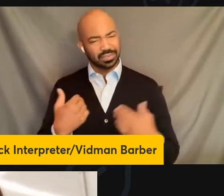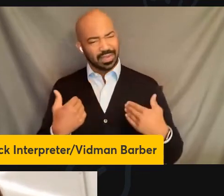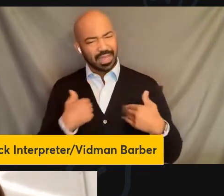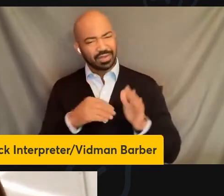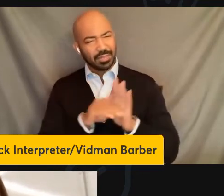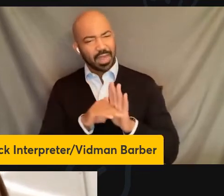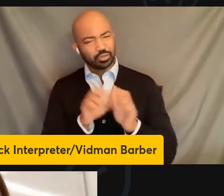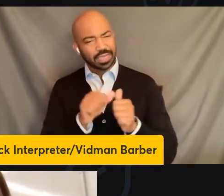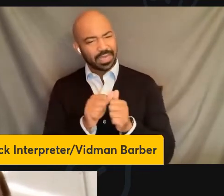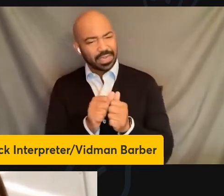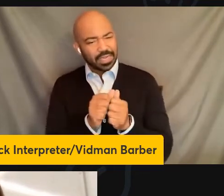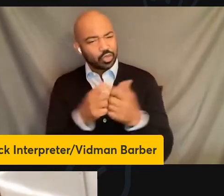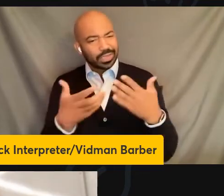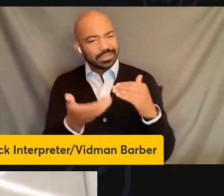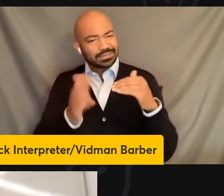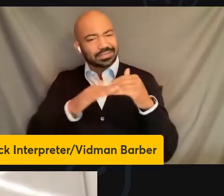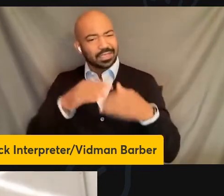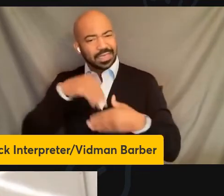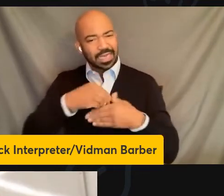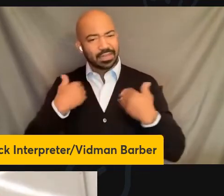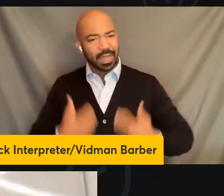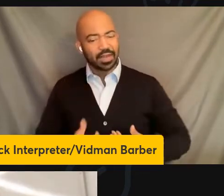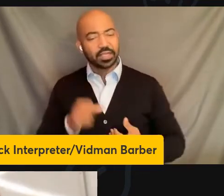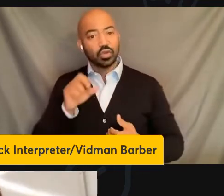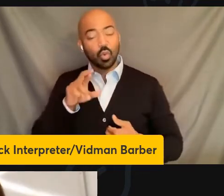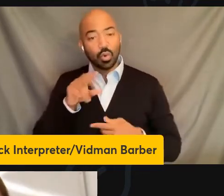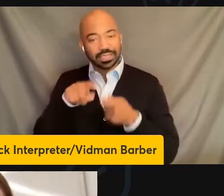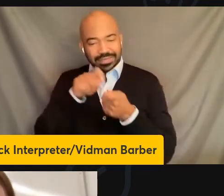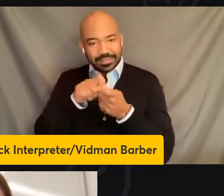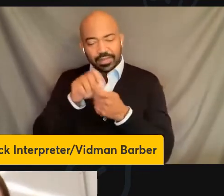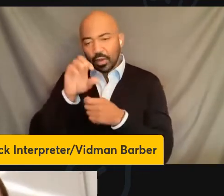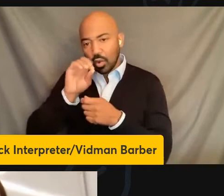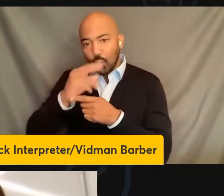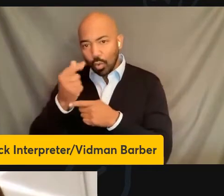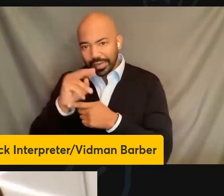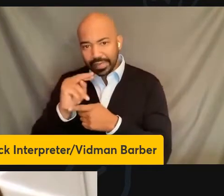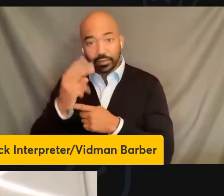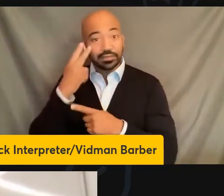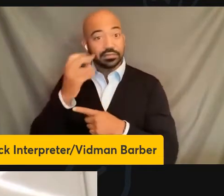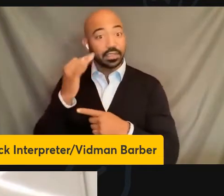generally in the body or in a specific organ to try to test like if they're helpful or hurtful?